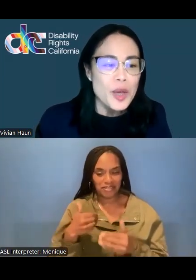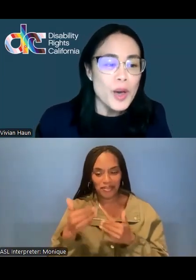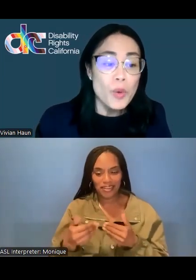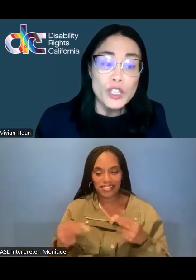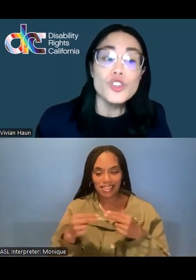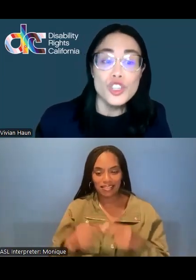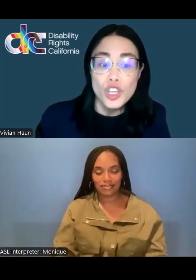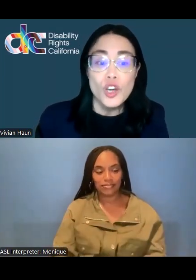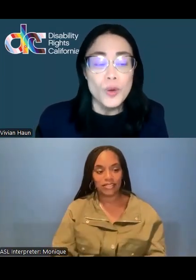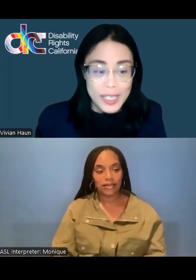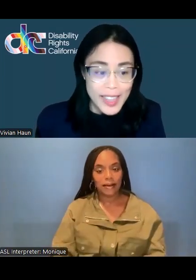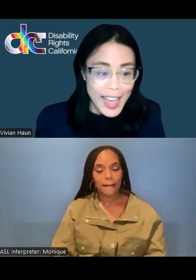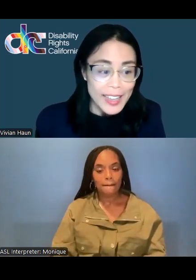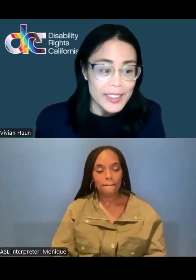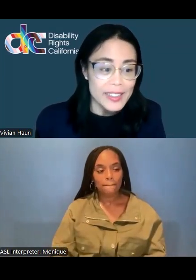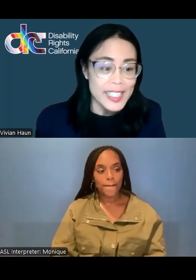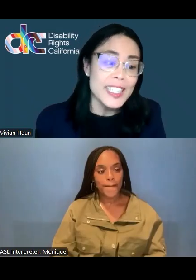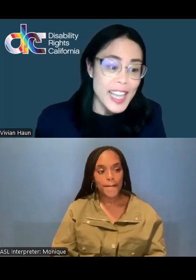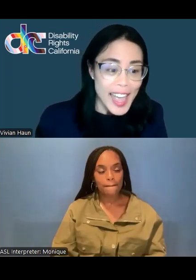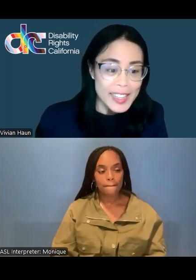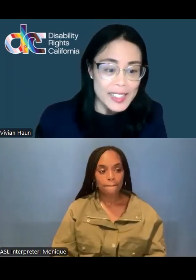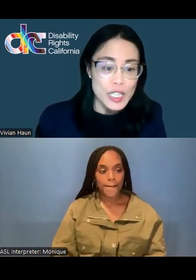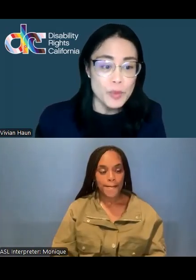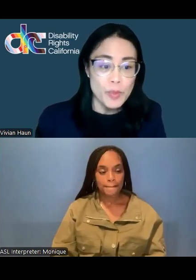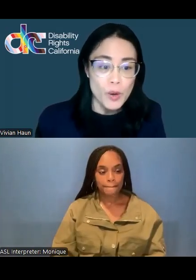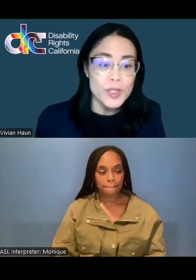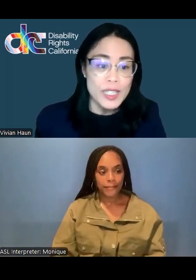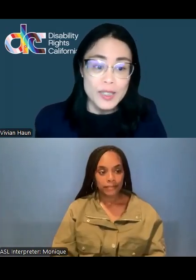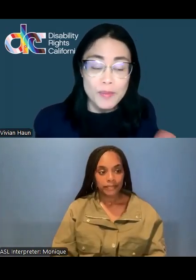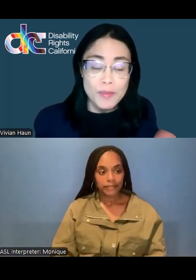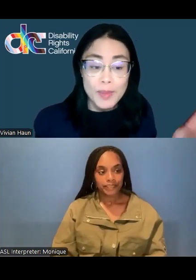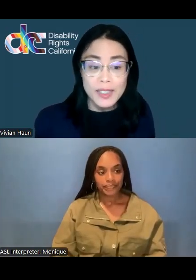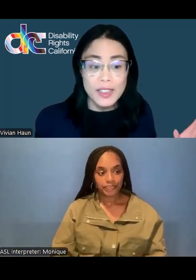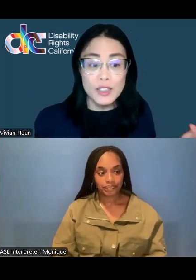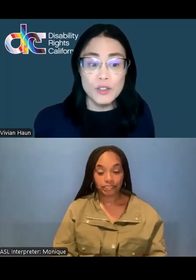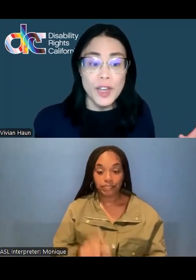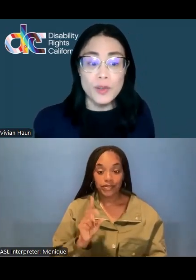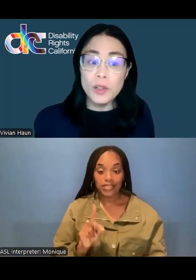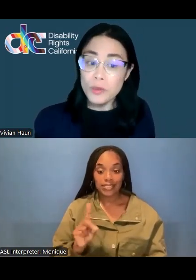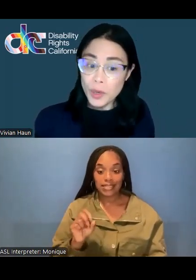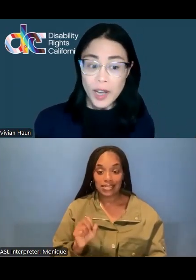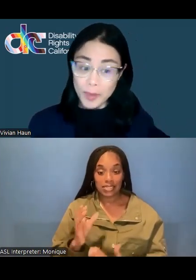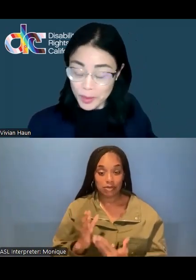But what you should know is that DDS is proposing to meet this new federal requirement,